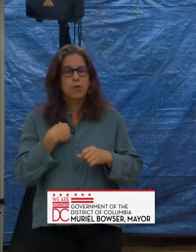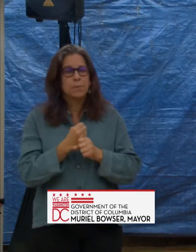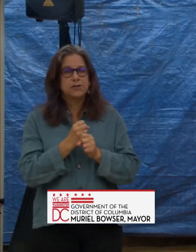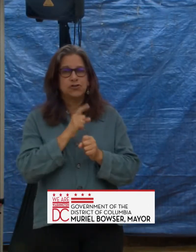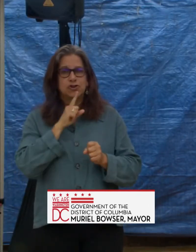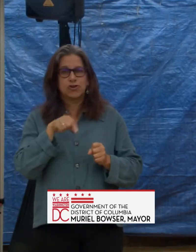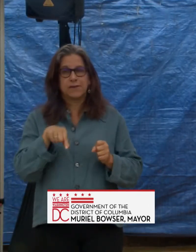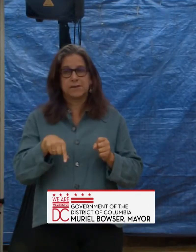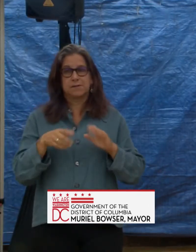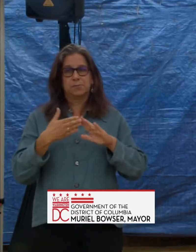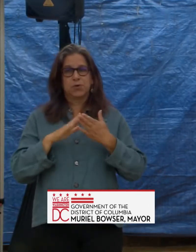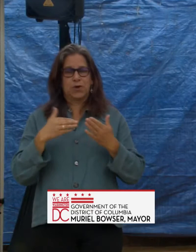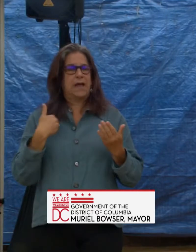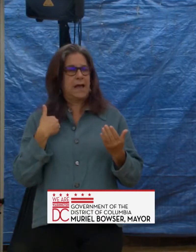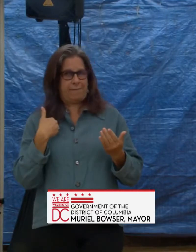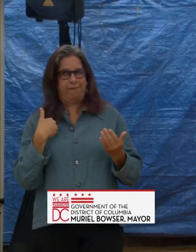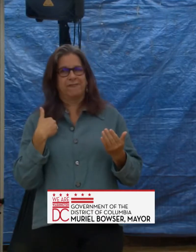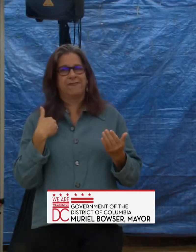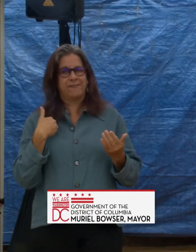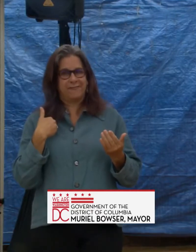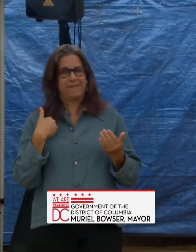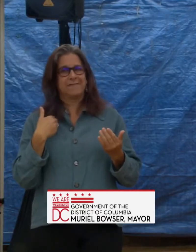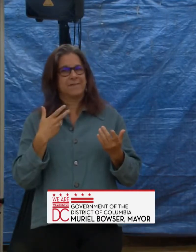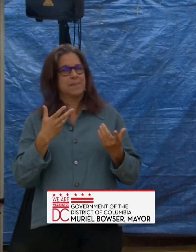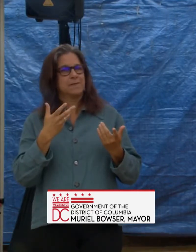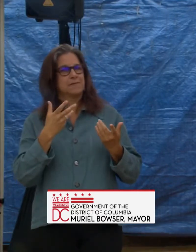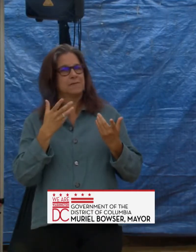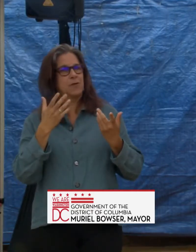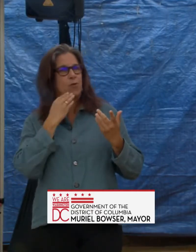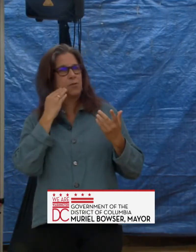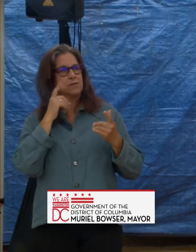OUR VALUES AND OUR PROMISES AND OUR COMMITMENTS.